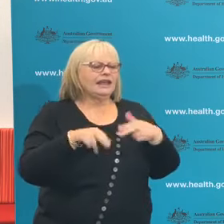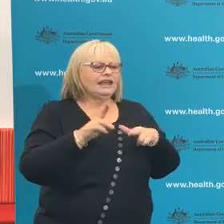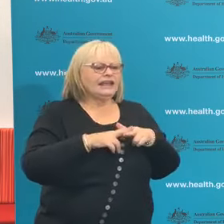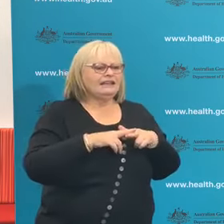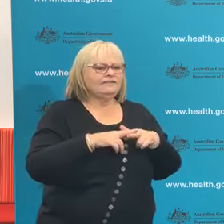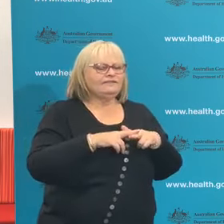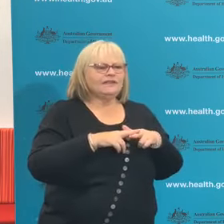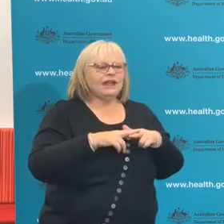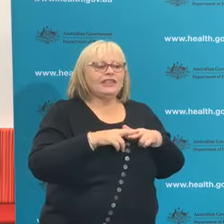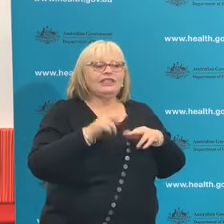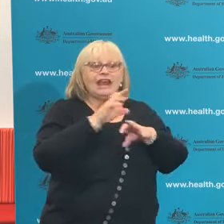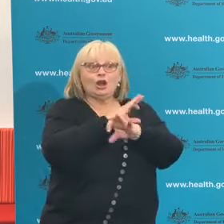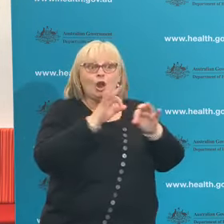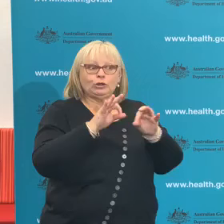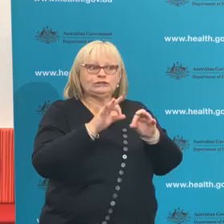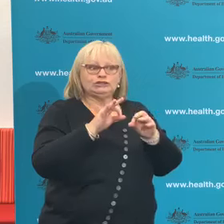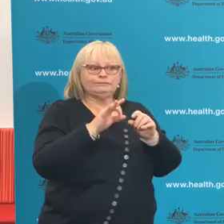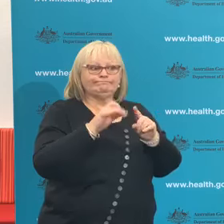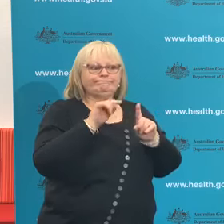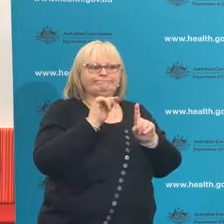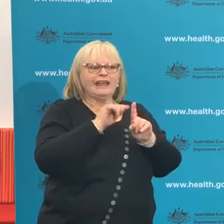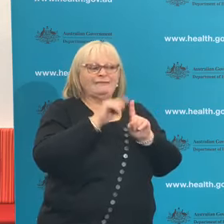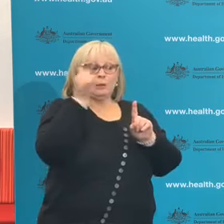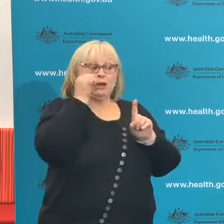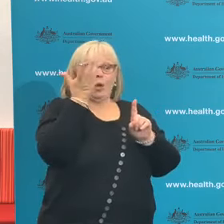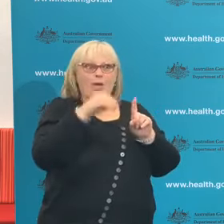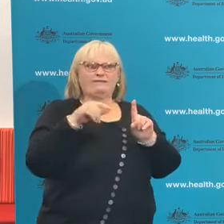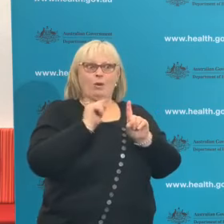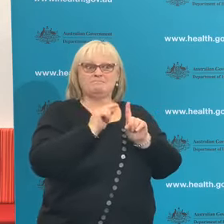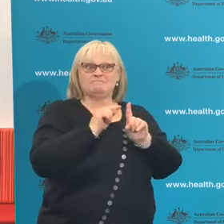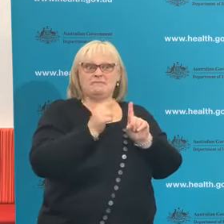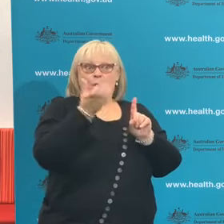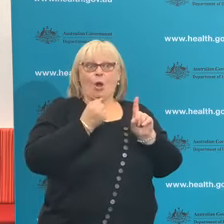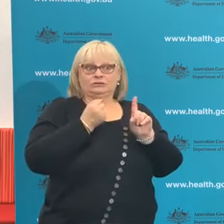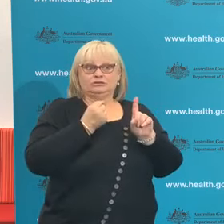community cases without an epidemiology link that would put us in a very strong